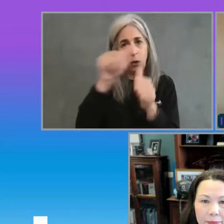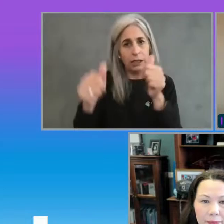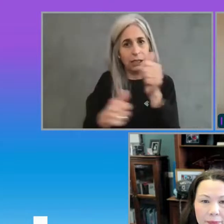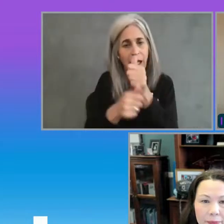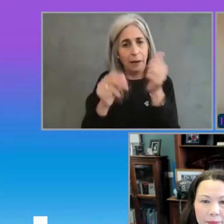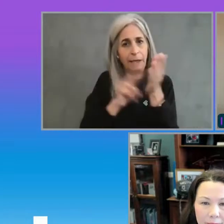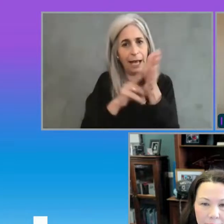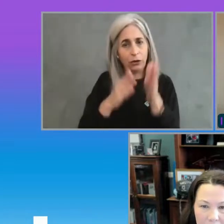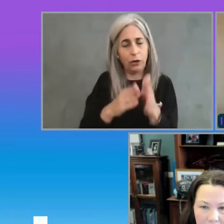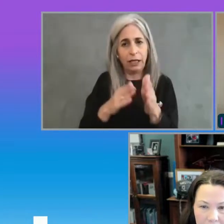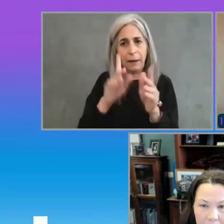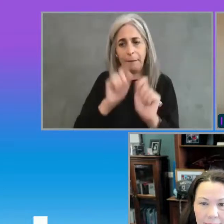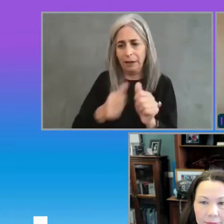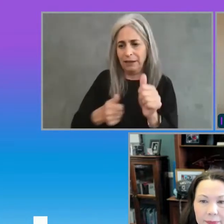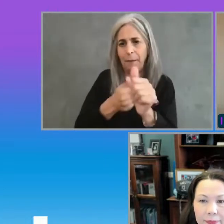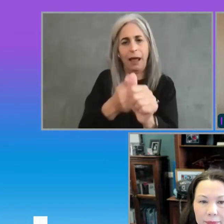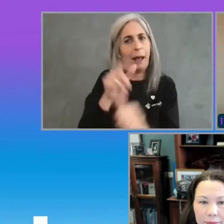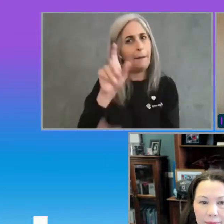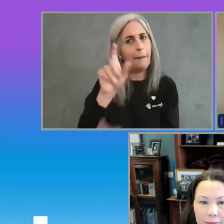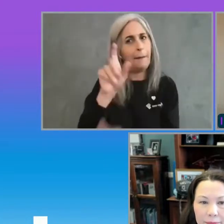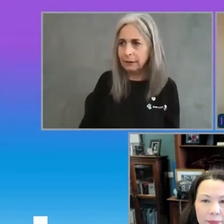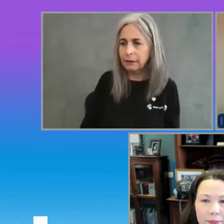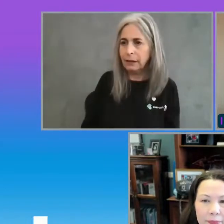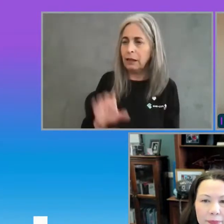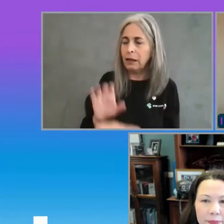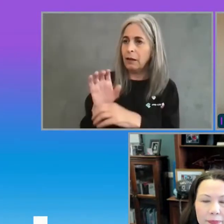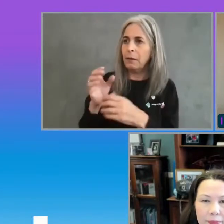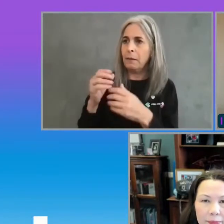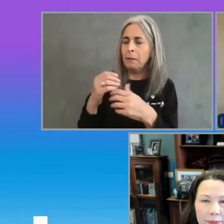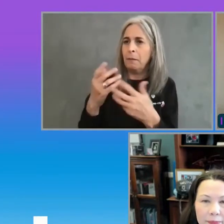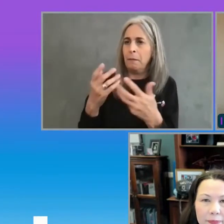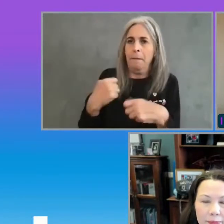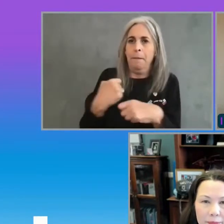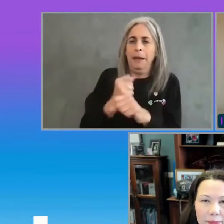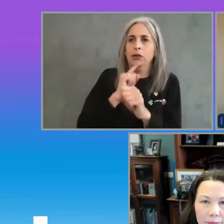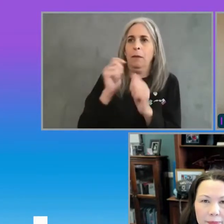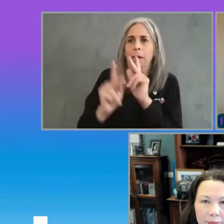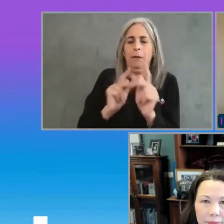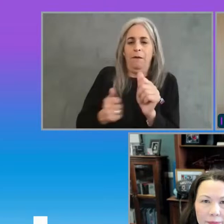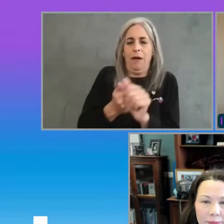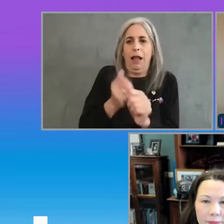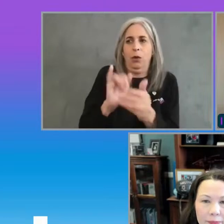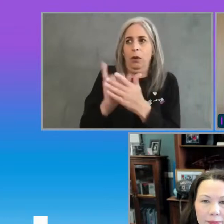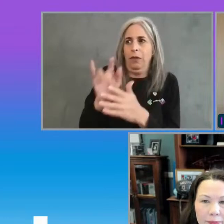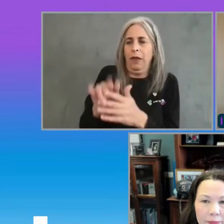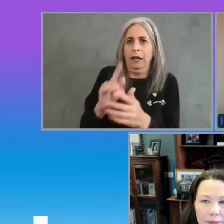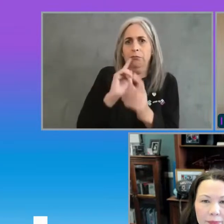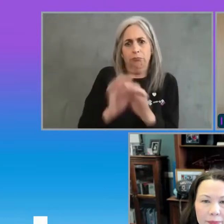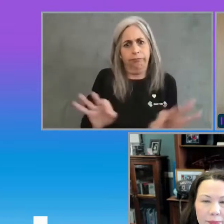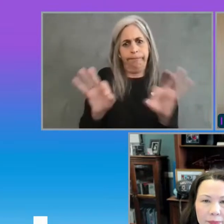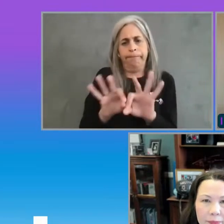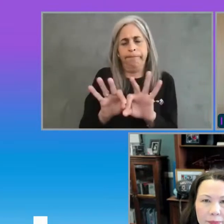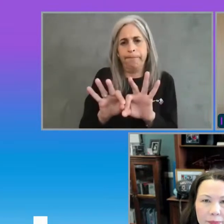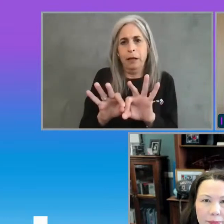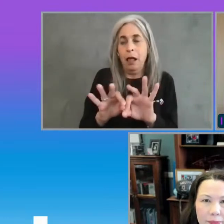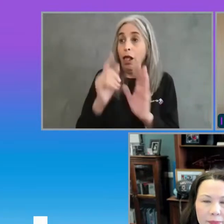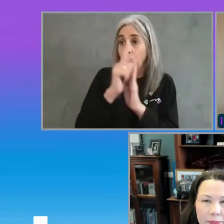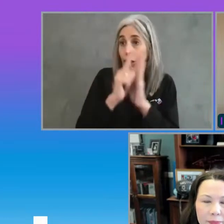have to comply. And enforcing that becomes critical. As you